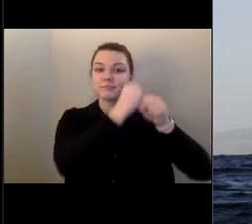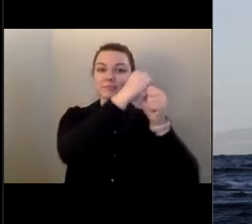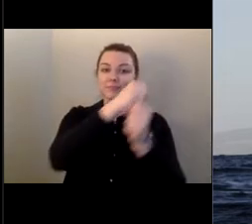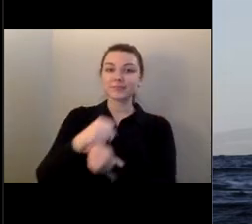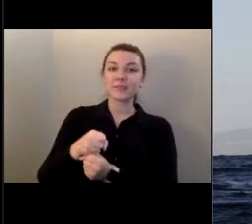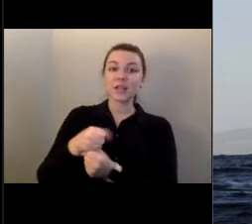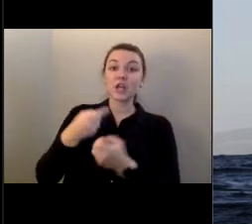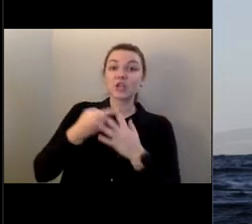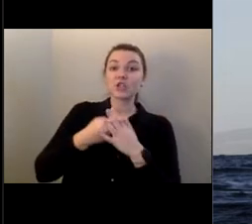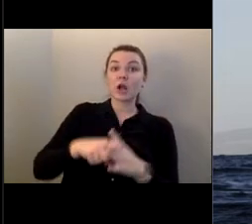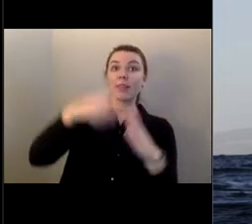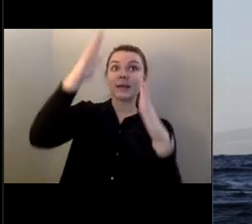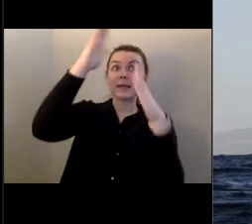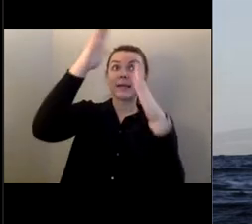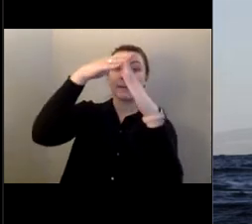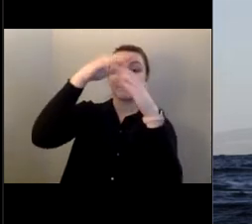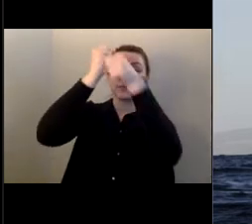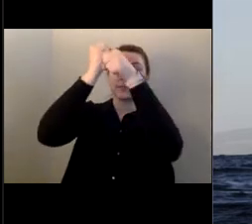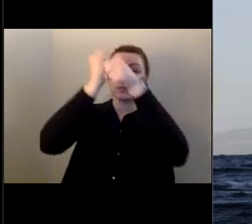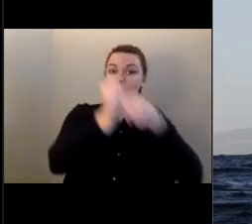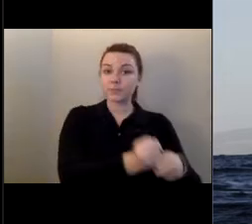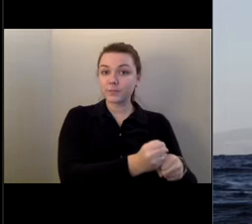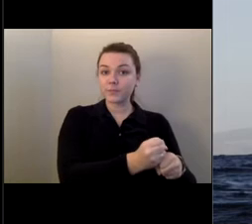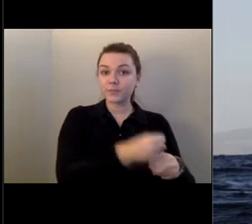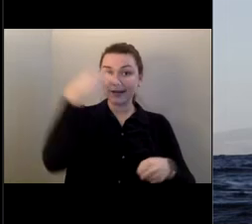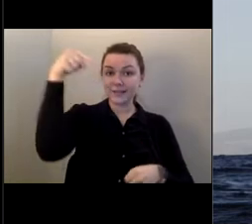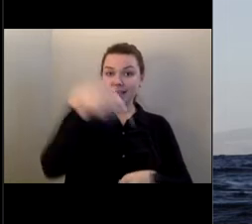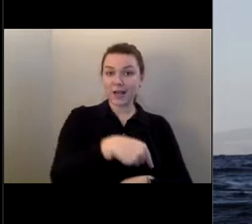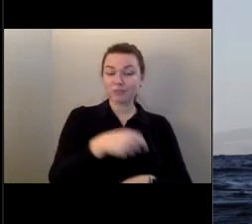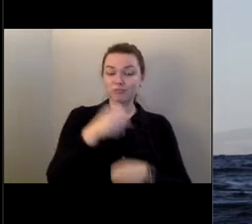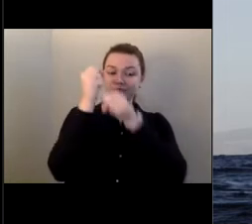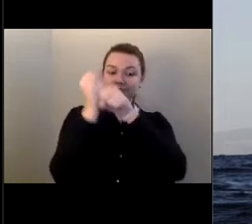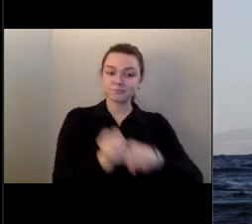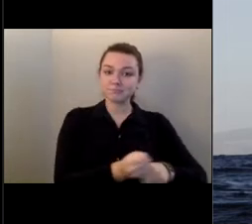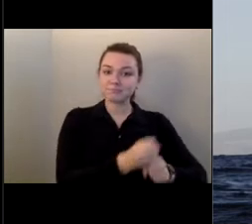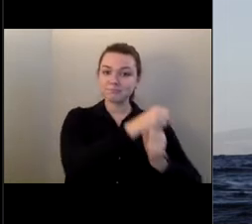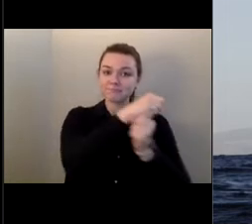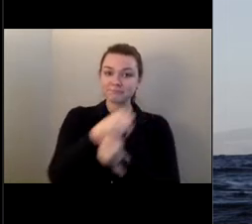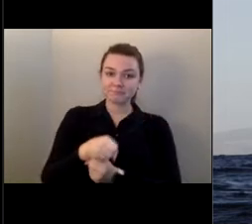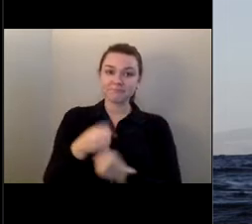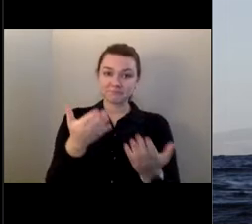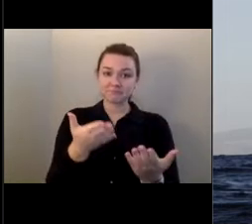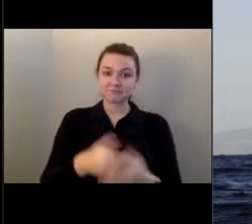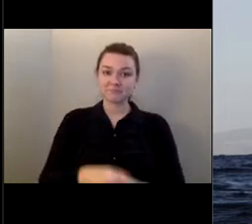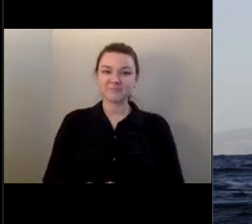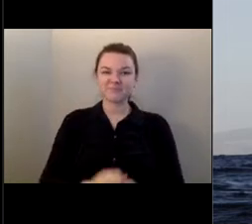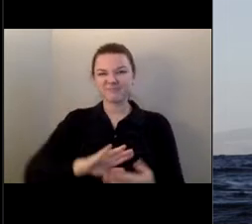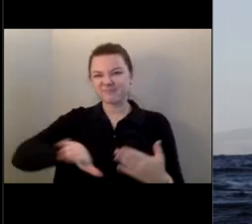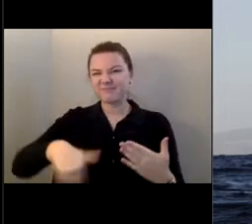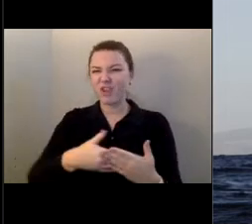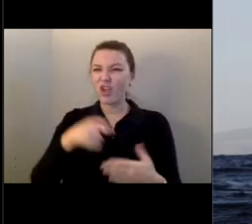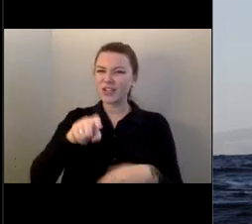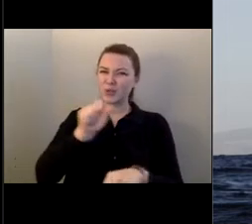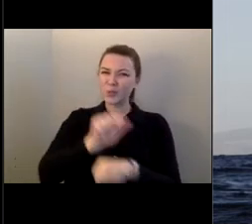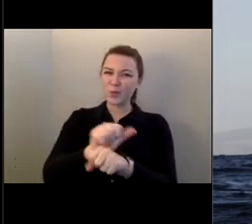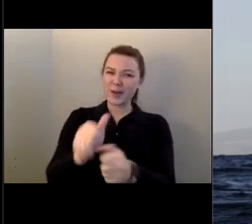We're going to stroke from top to bottom. So we all need to work together and paddle that canoe